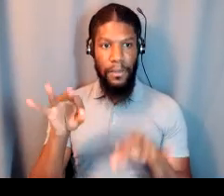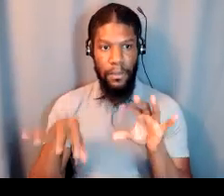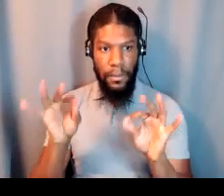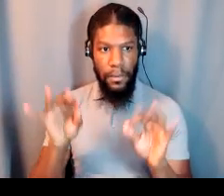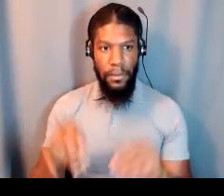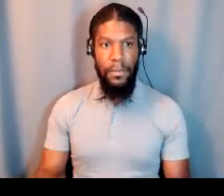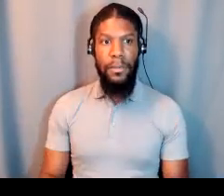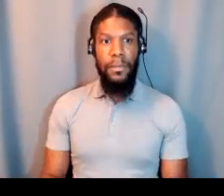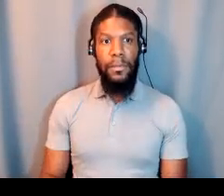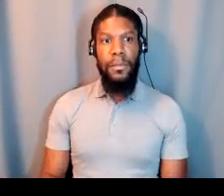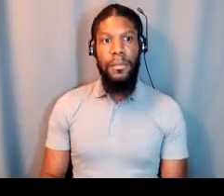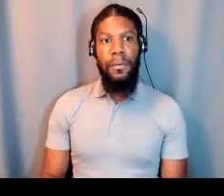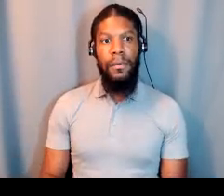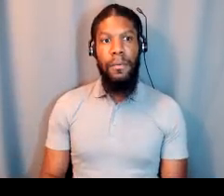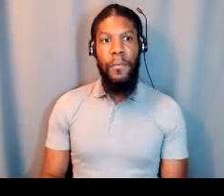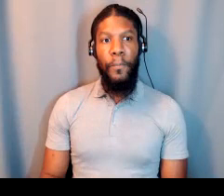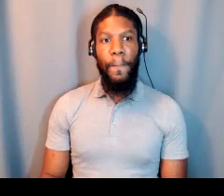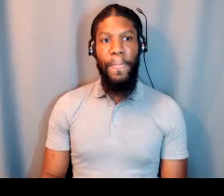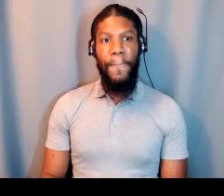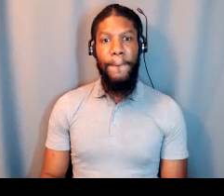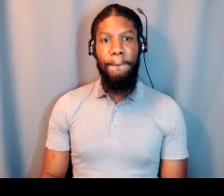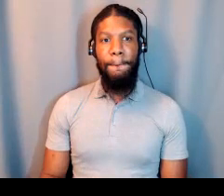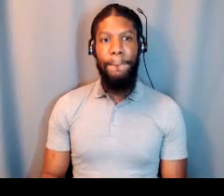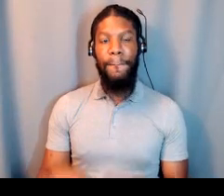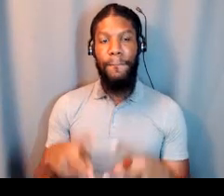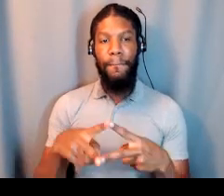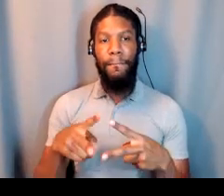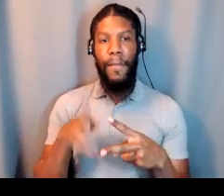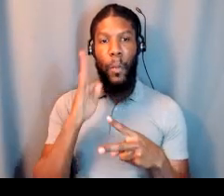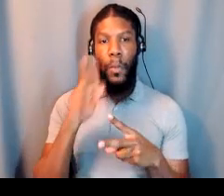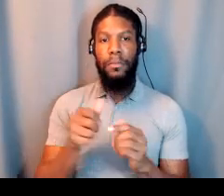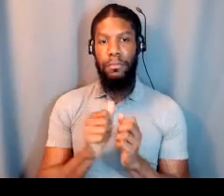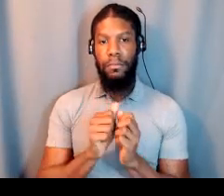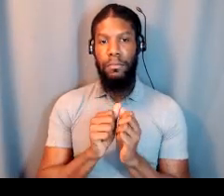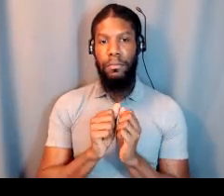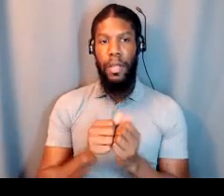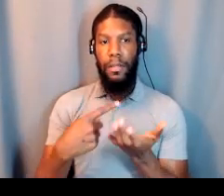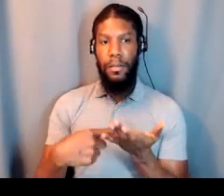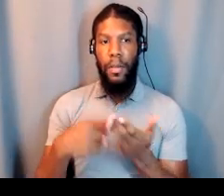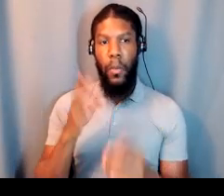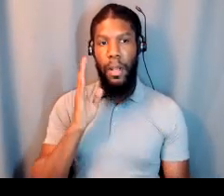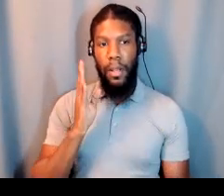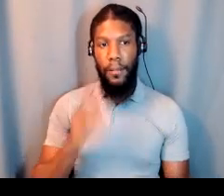So these first two points I'll discuss together.